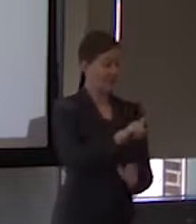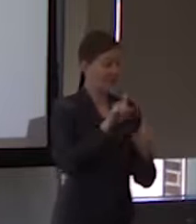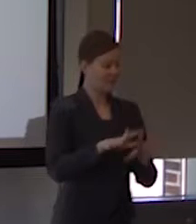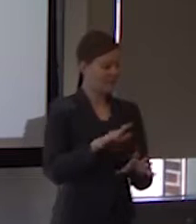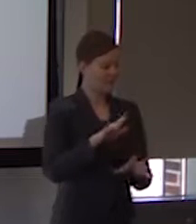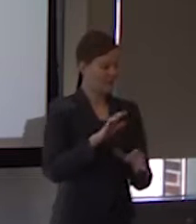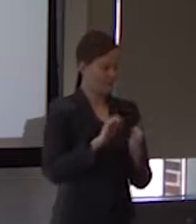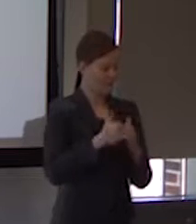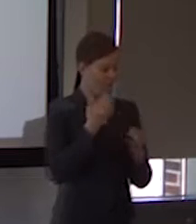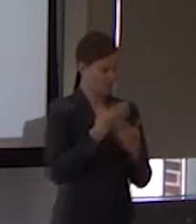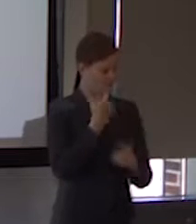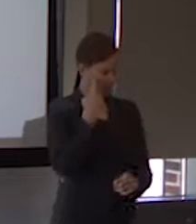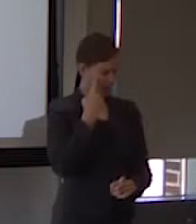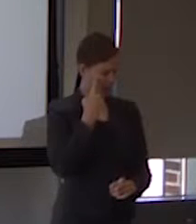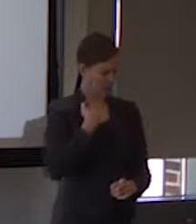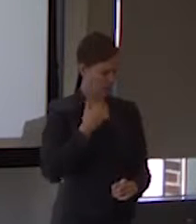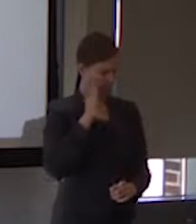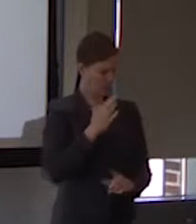that I'm going to do in comparison to my peers?